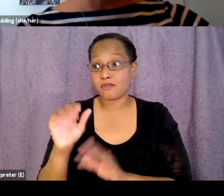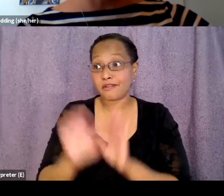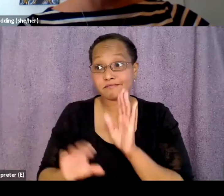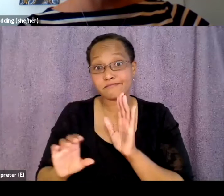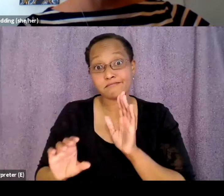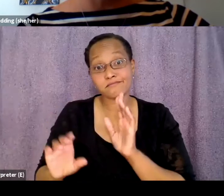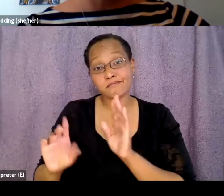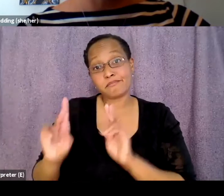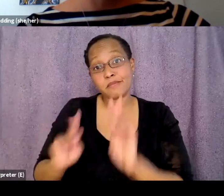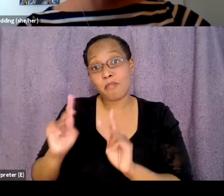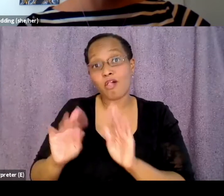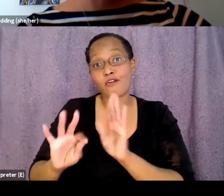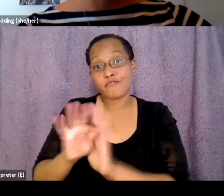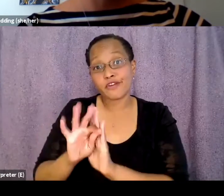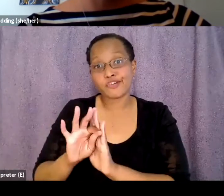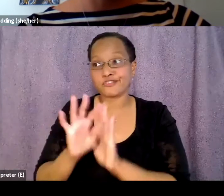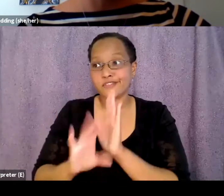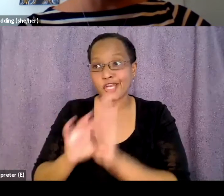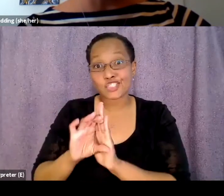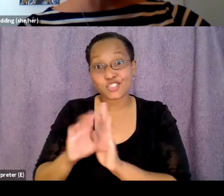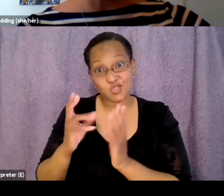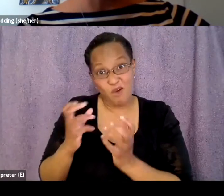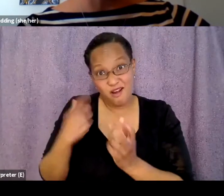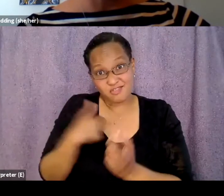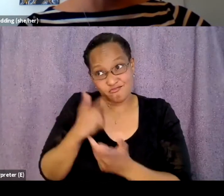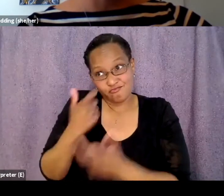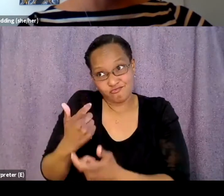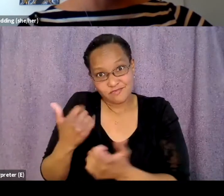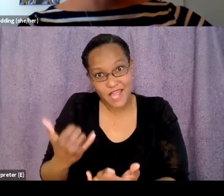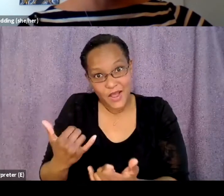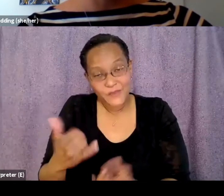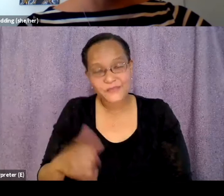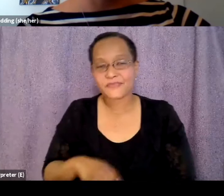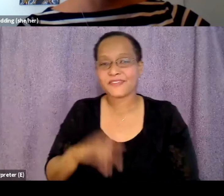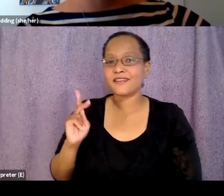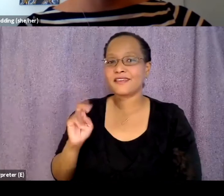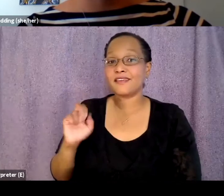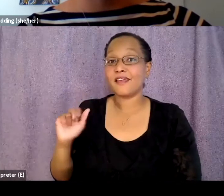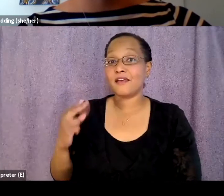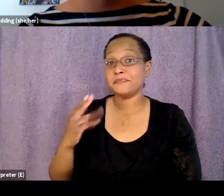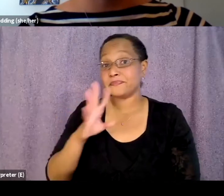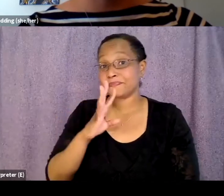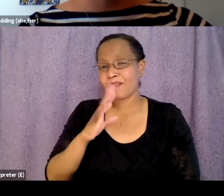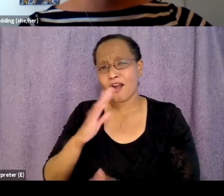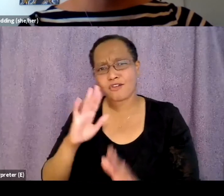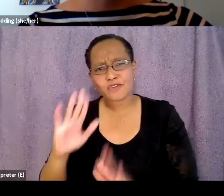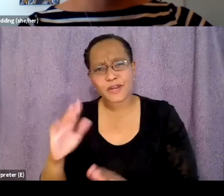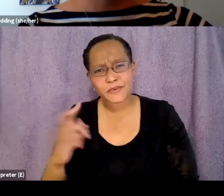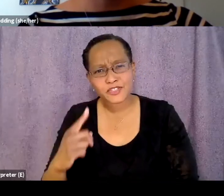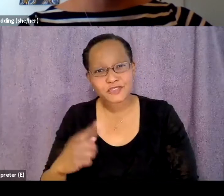Keah Brown: Yes, lengthy indeed but great question so growing up the book that I loved